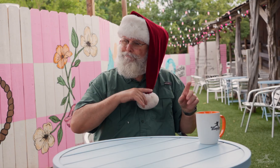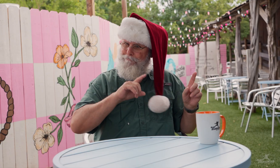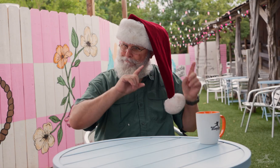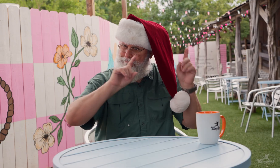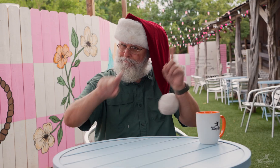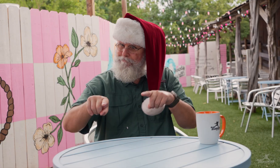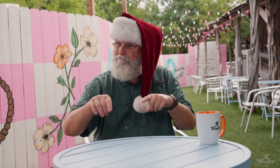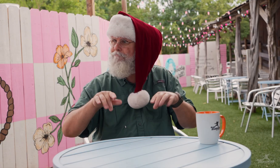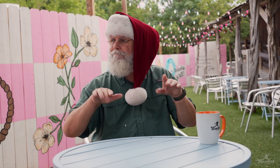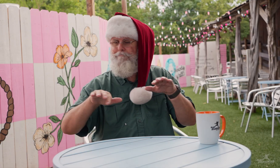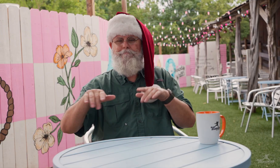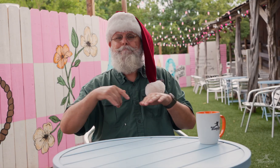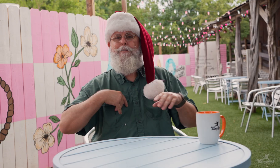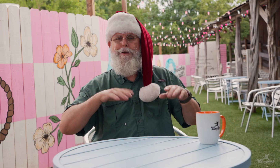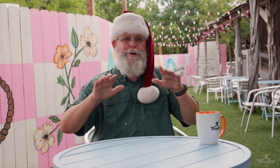I went to the event and had a good time, there were many familiar faces there.